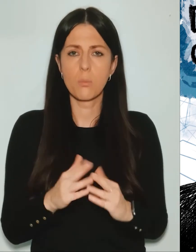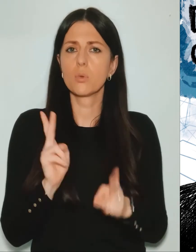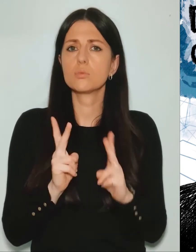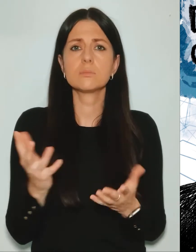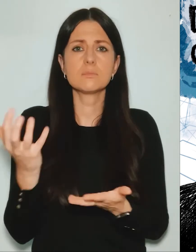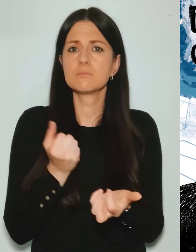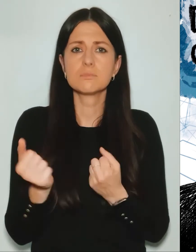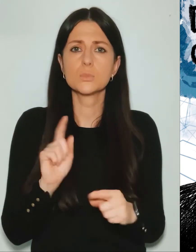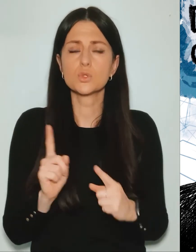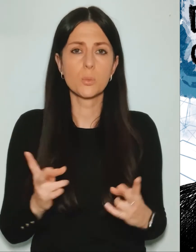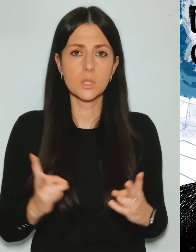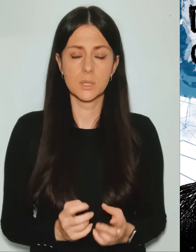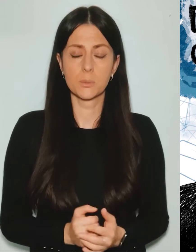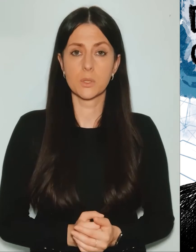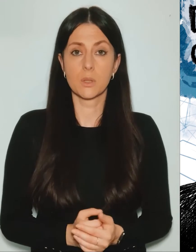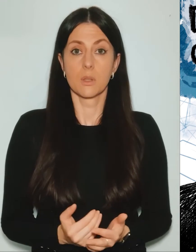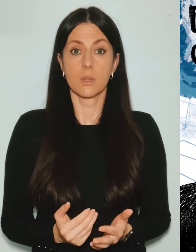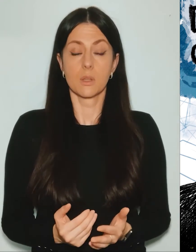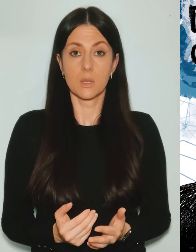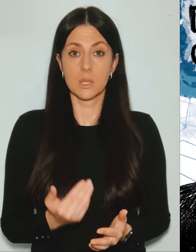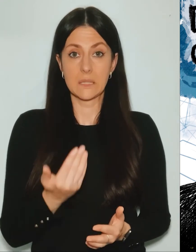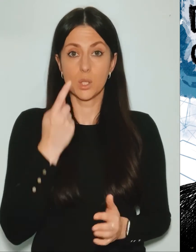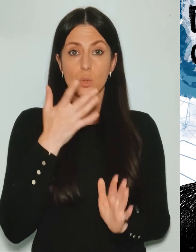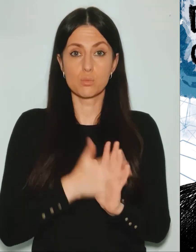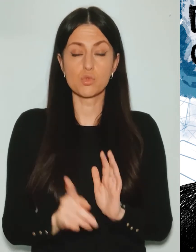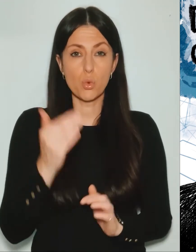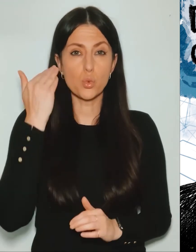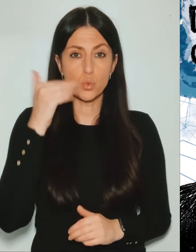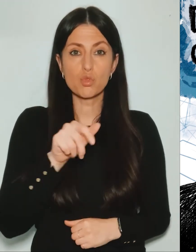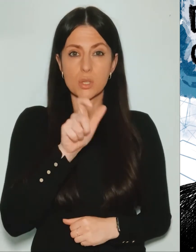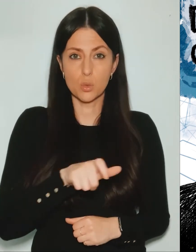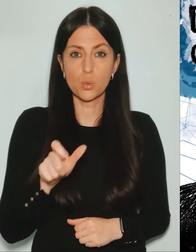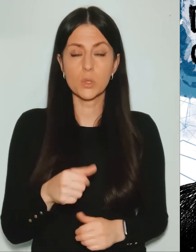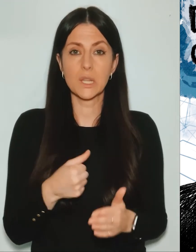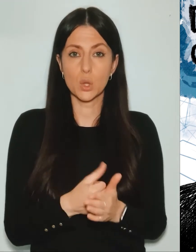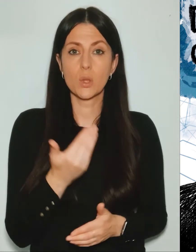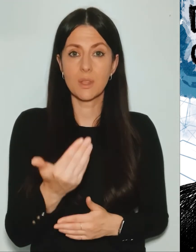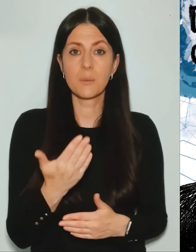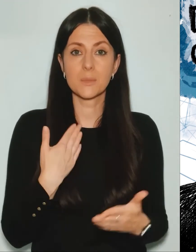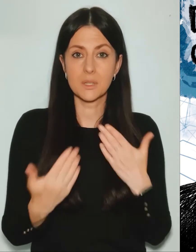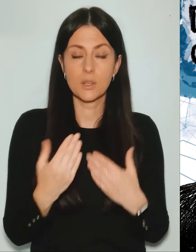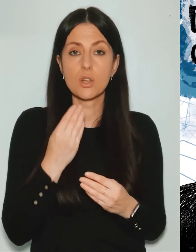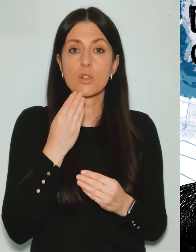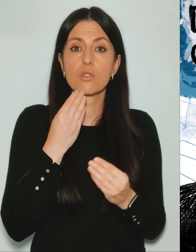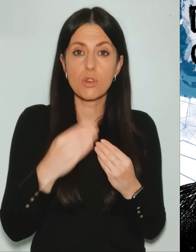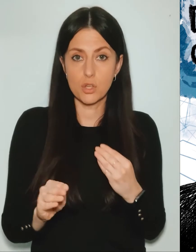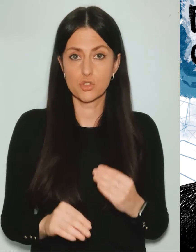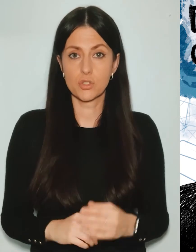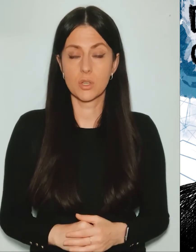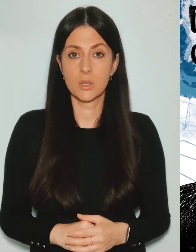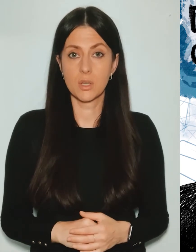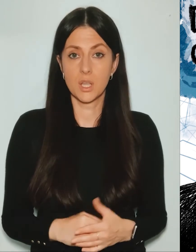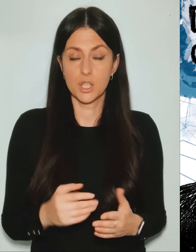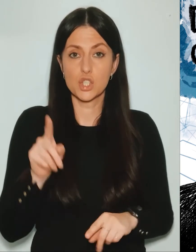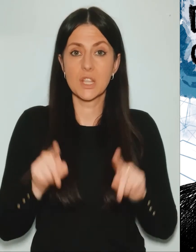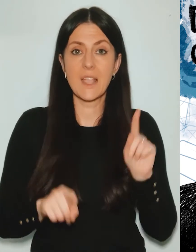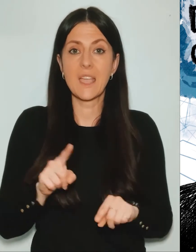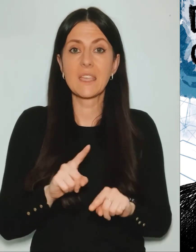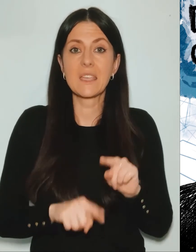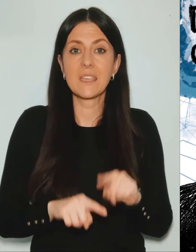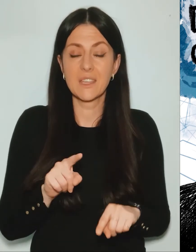And you understand that strangers treat you better than some relatives, and you are so supported!